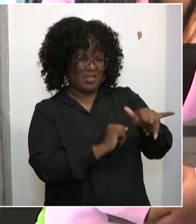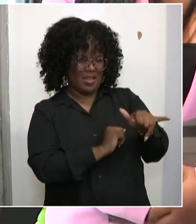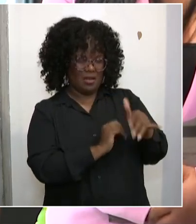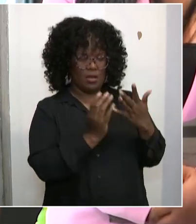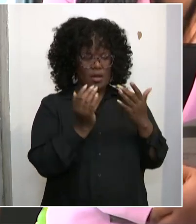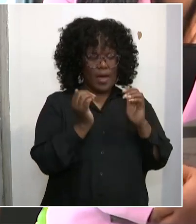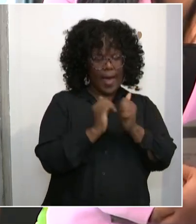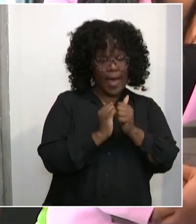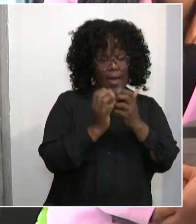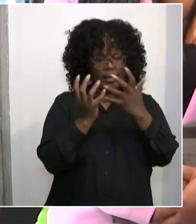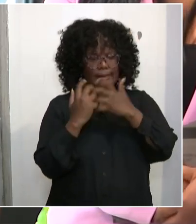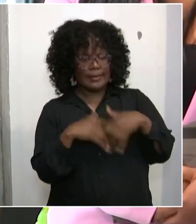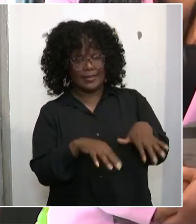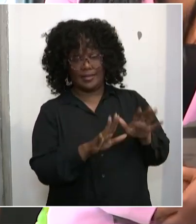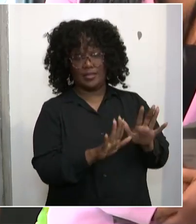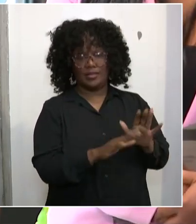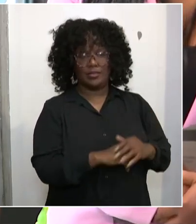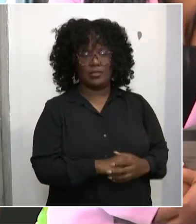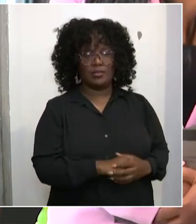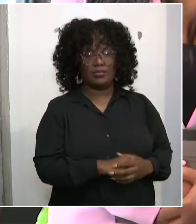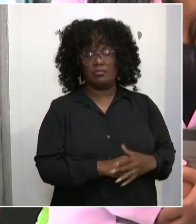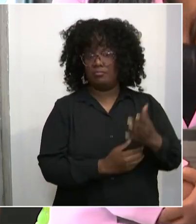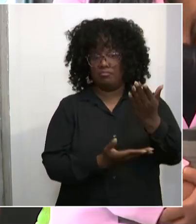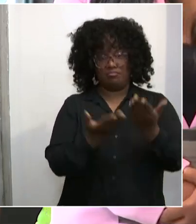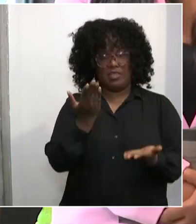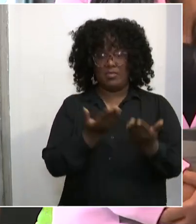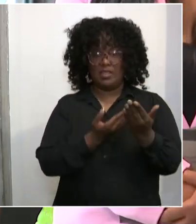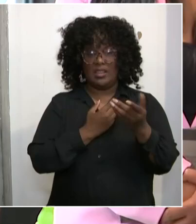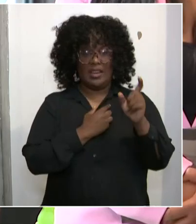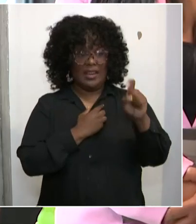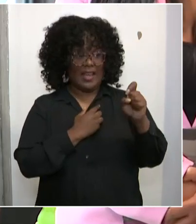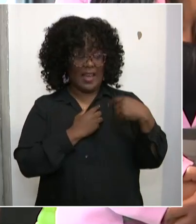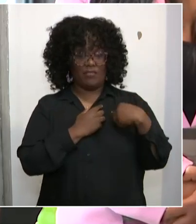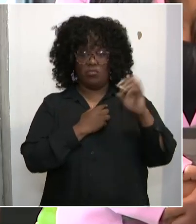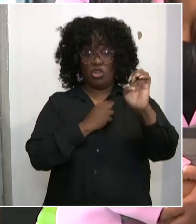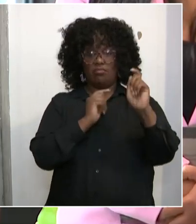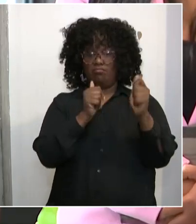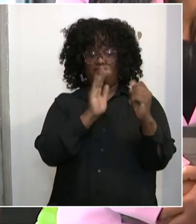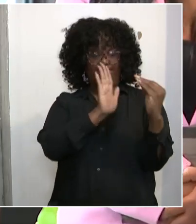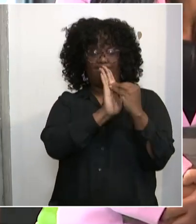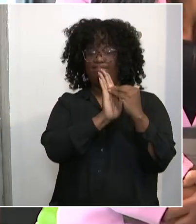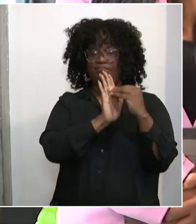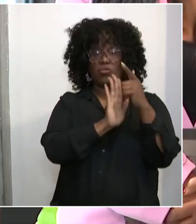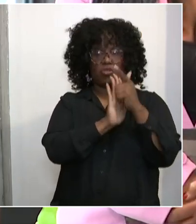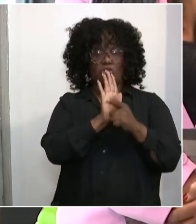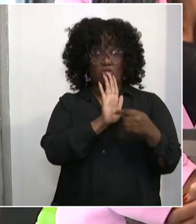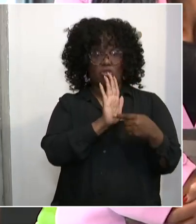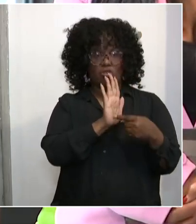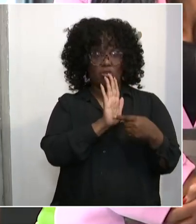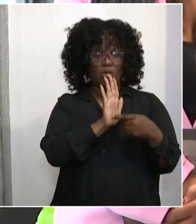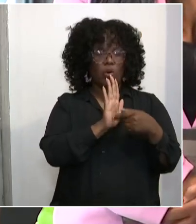that uh would address other youth curfew activities. I don't have any, uh, anything to report on that right now.